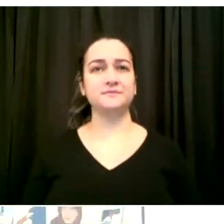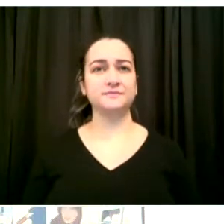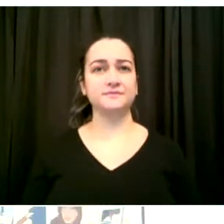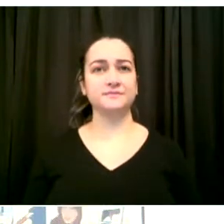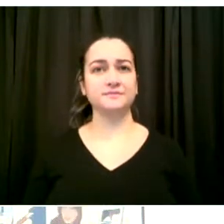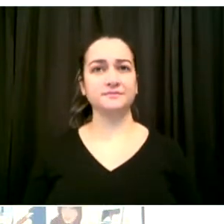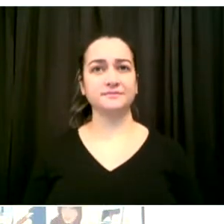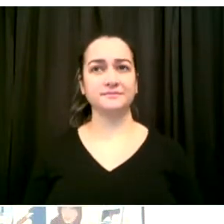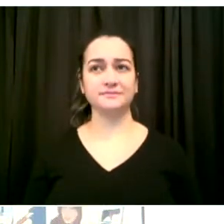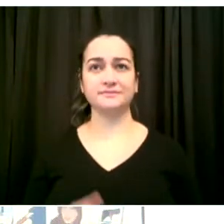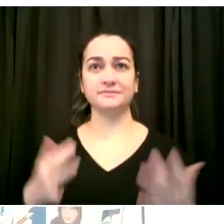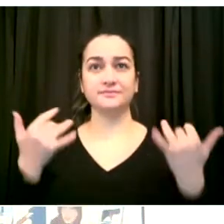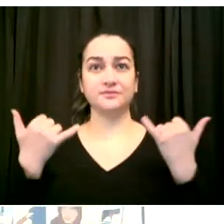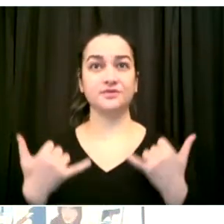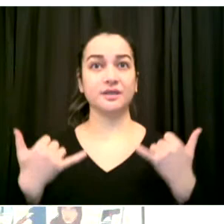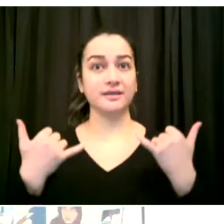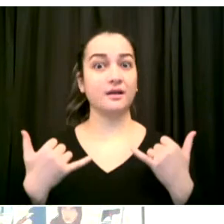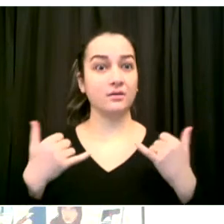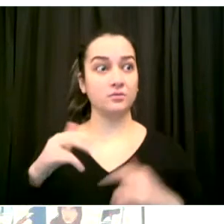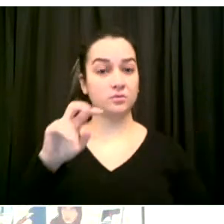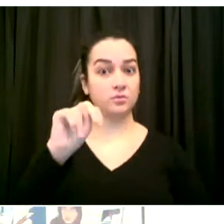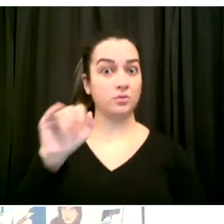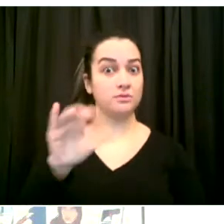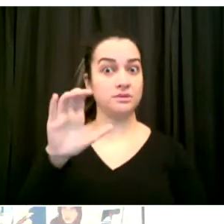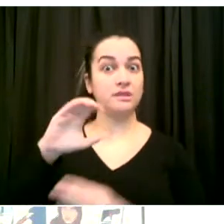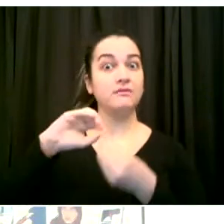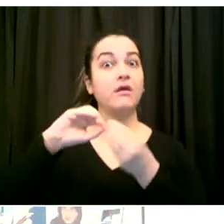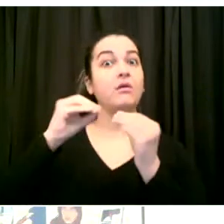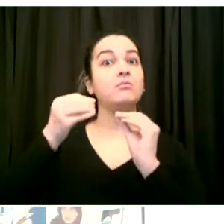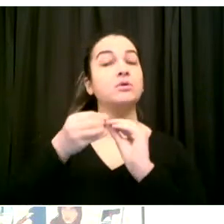OFOFAS CES, WE SHOULD EMPHAASIZE